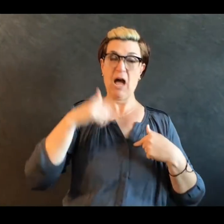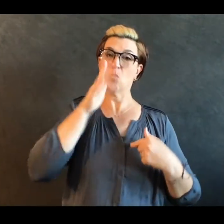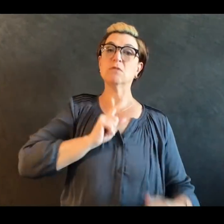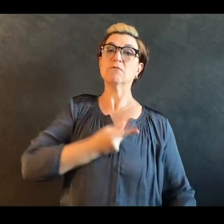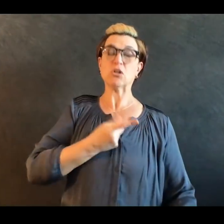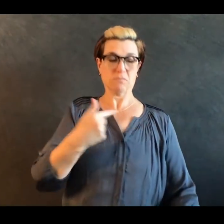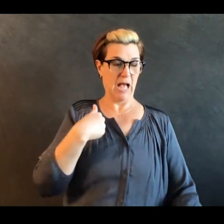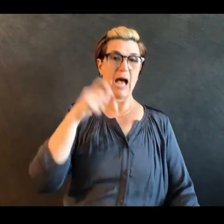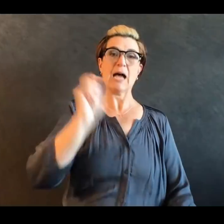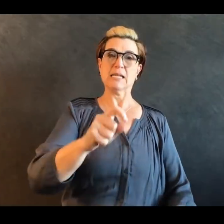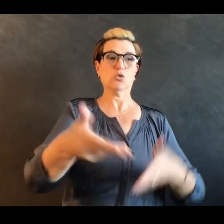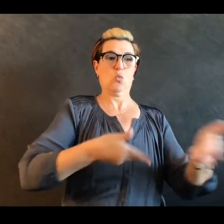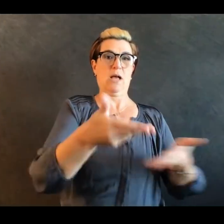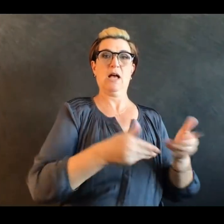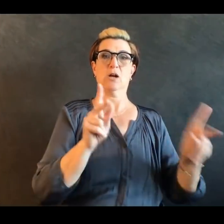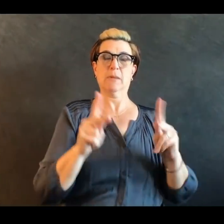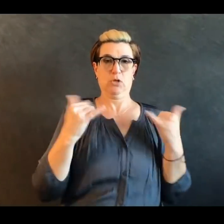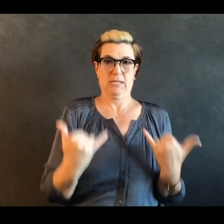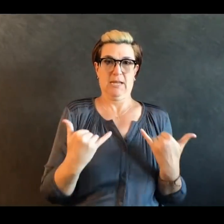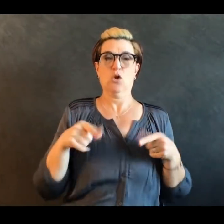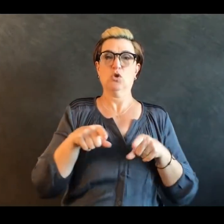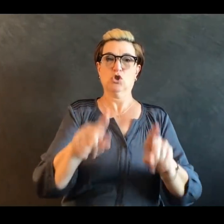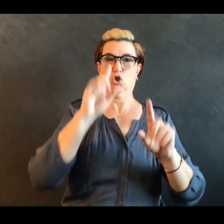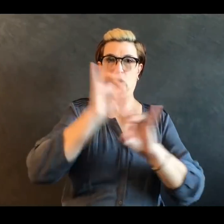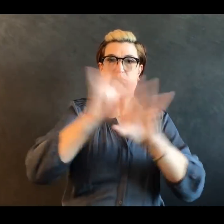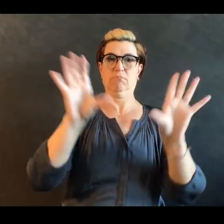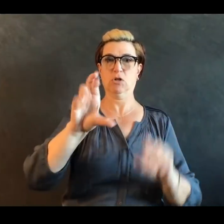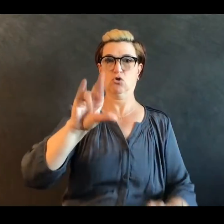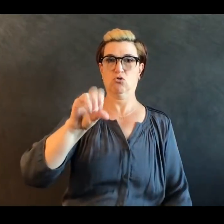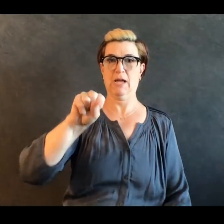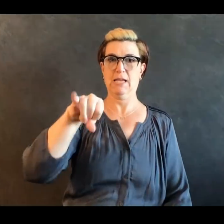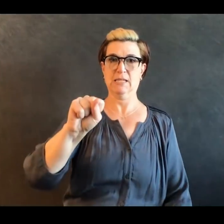crisis and we don't want to play any more political games I've been waiting